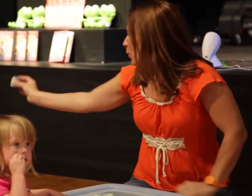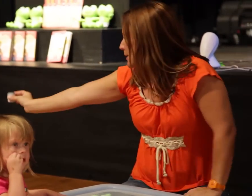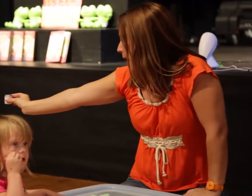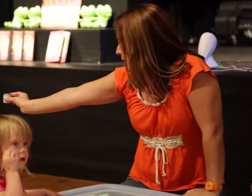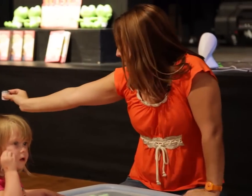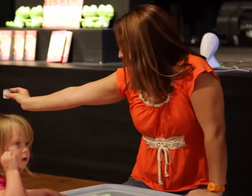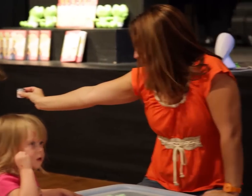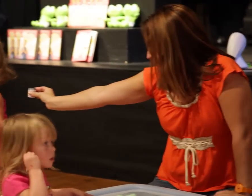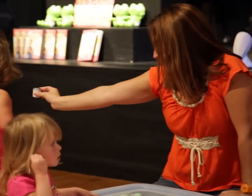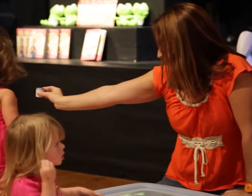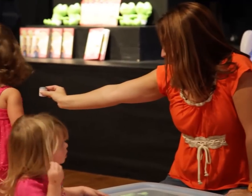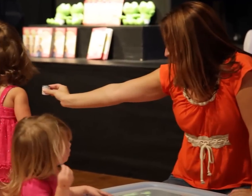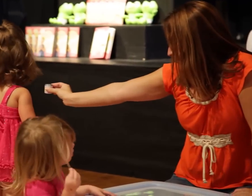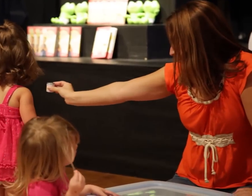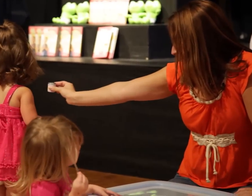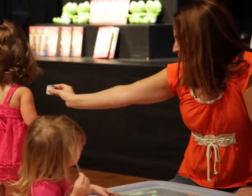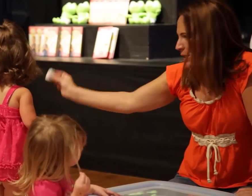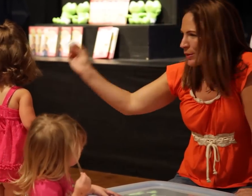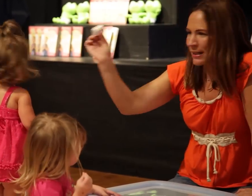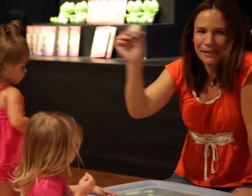What is that? Can you see what it is?